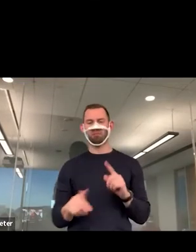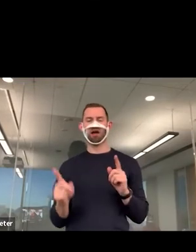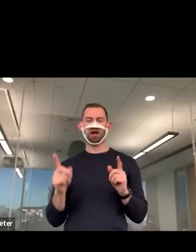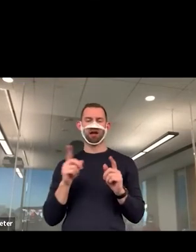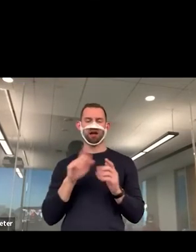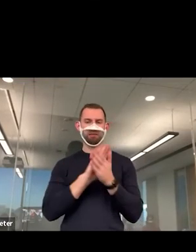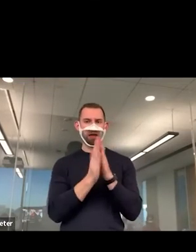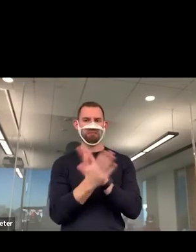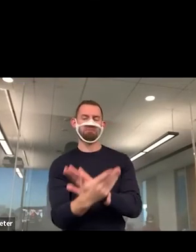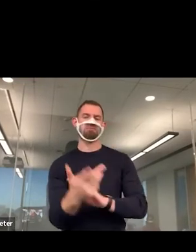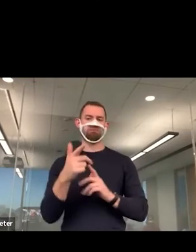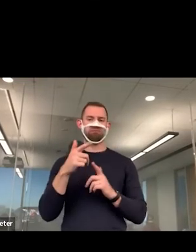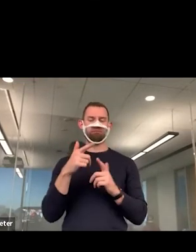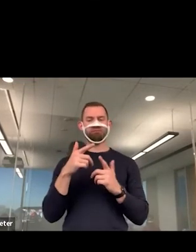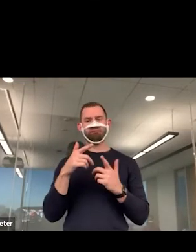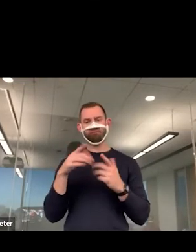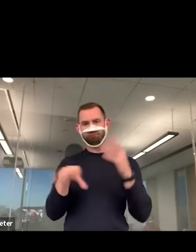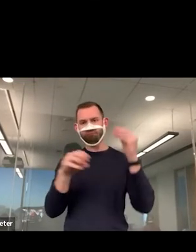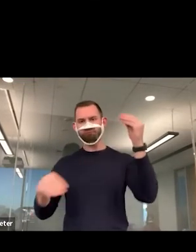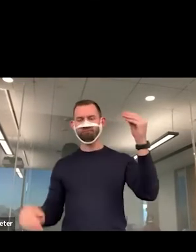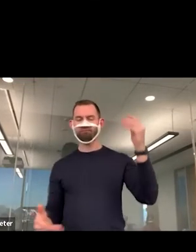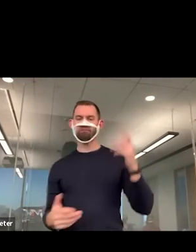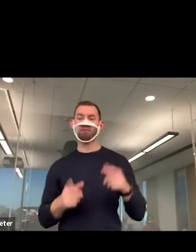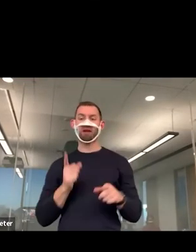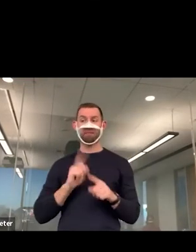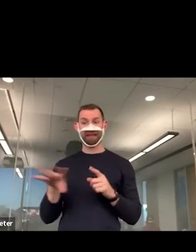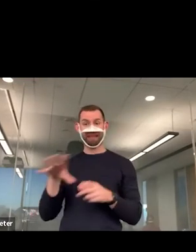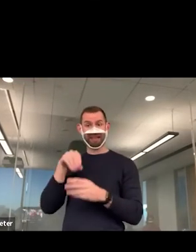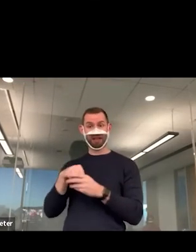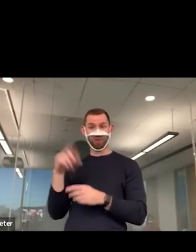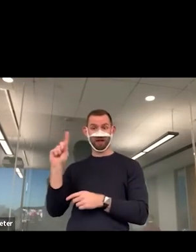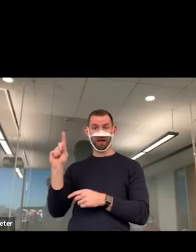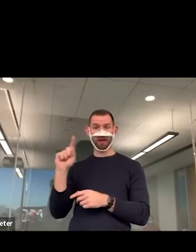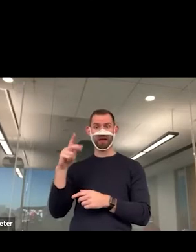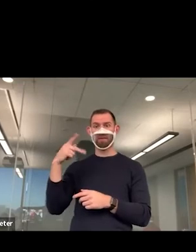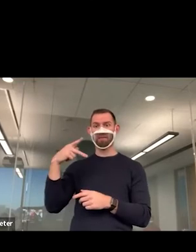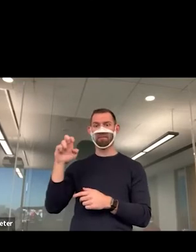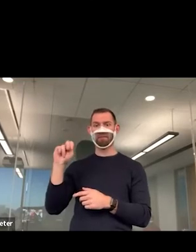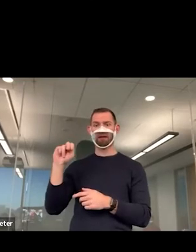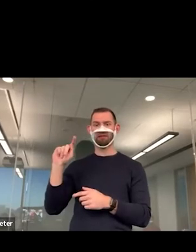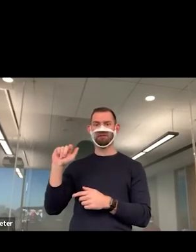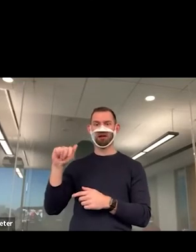were right over in the in the pentagon building and it was an amazing program so there was like